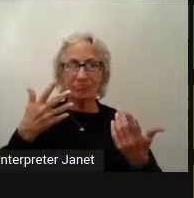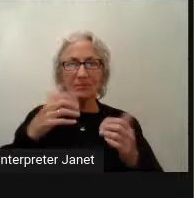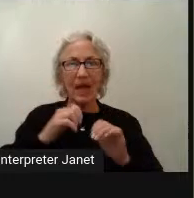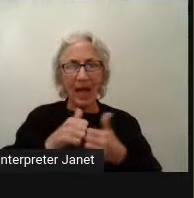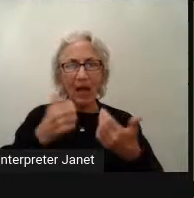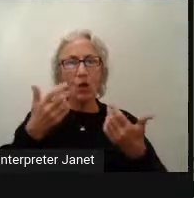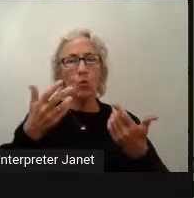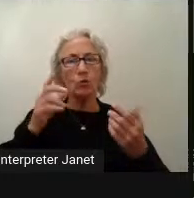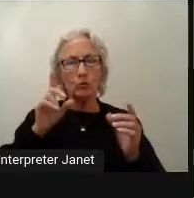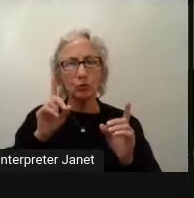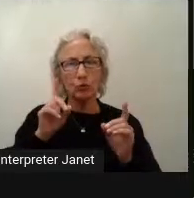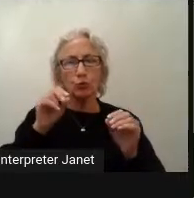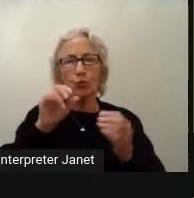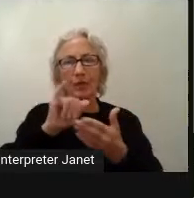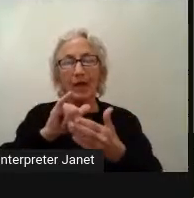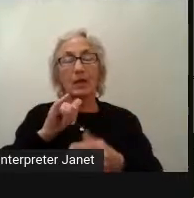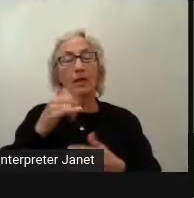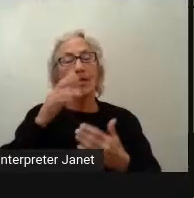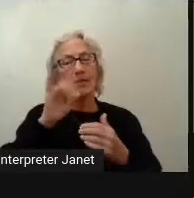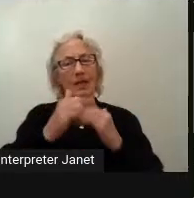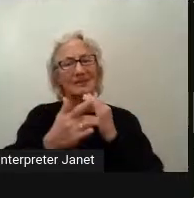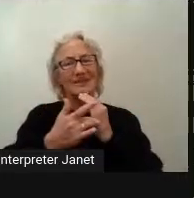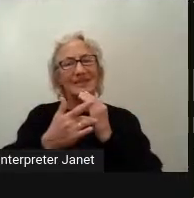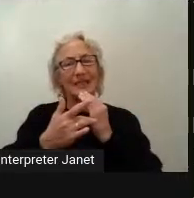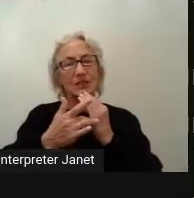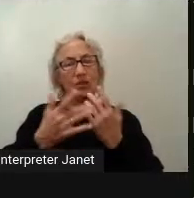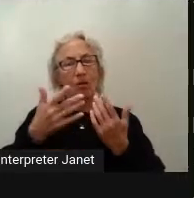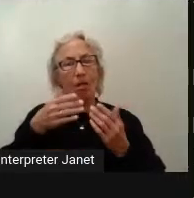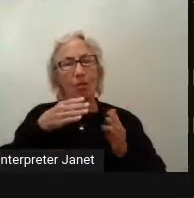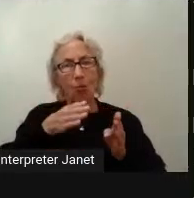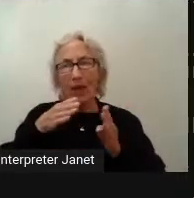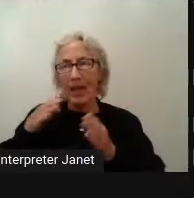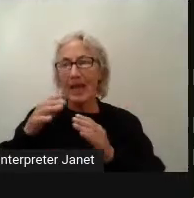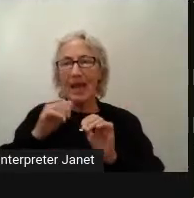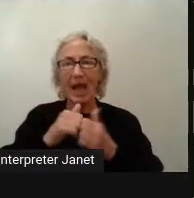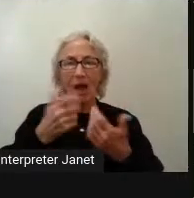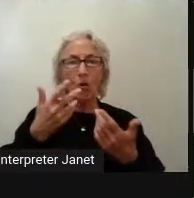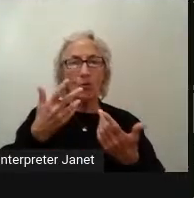Are we able to have a robust way to do this? Because that is